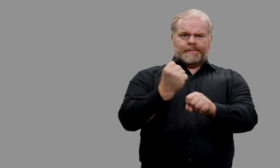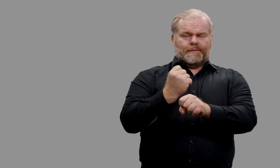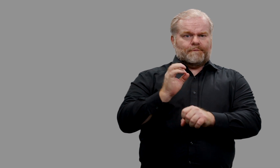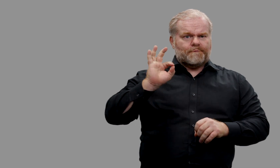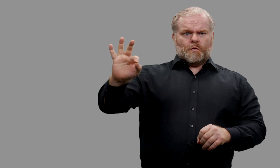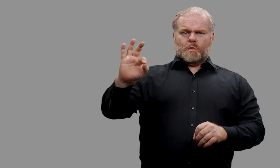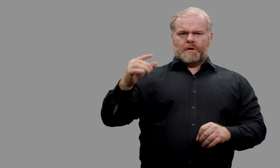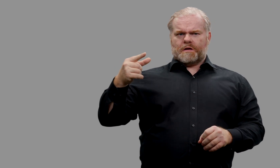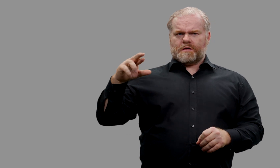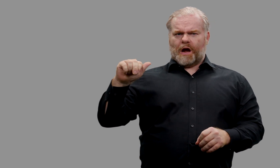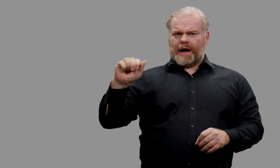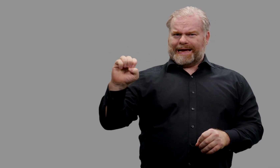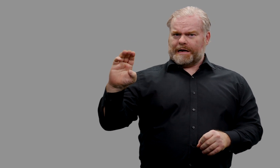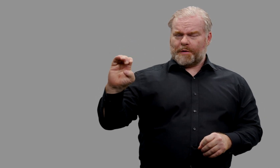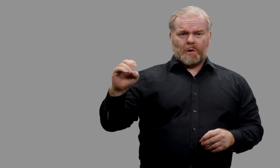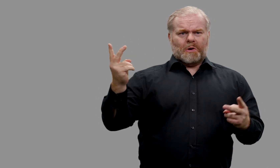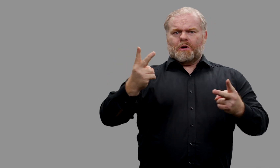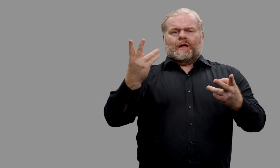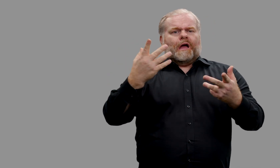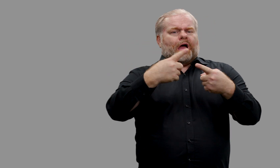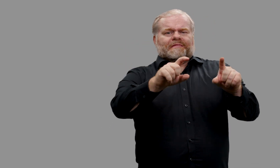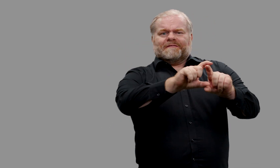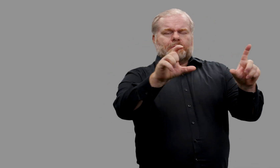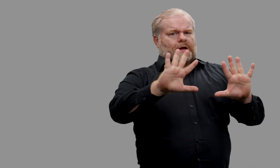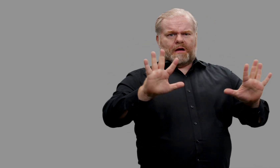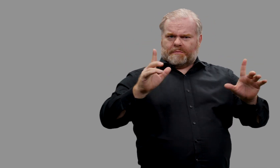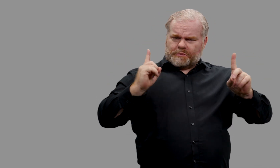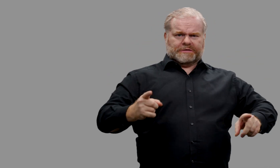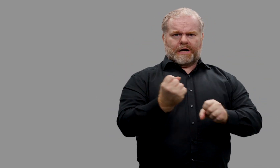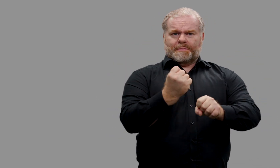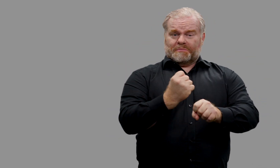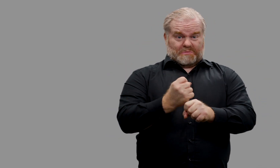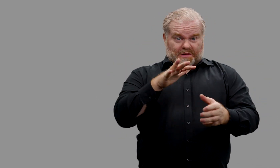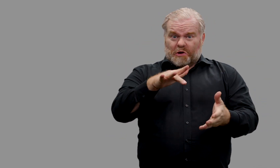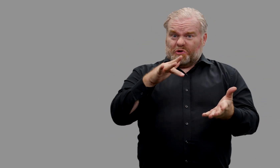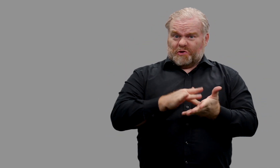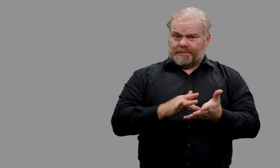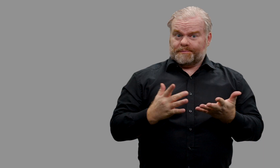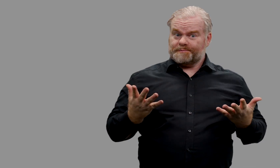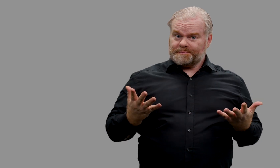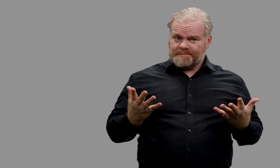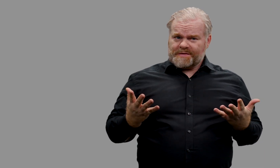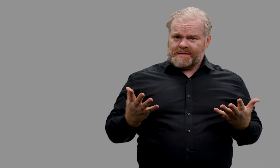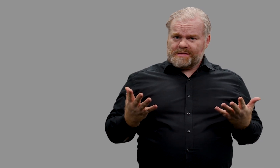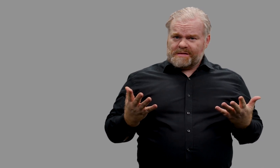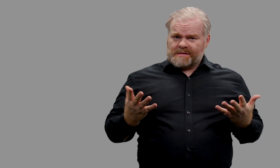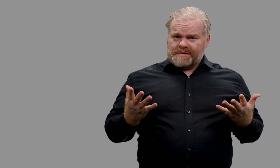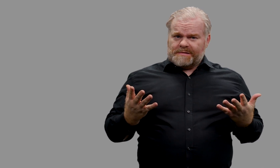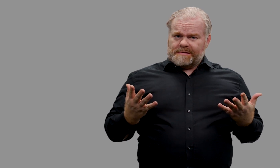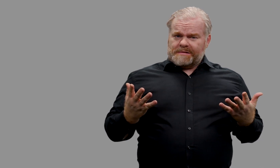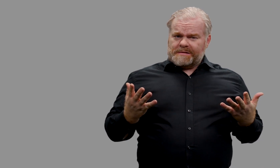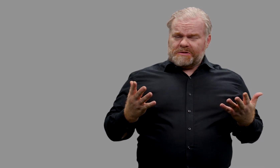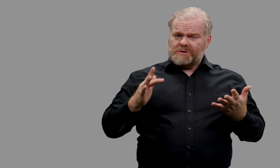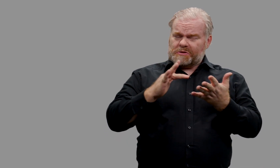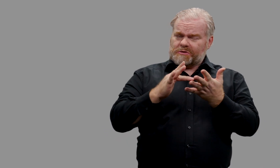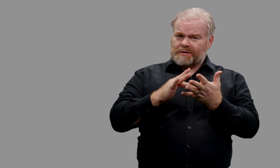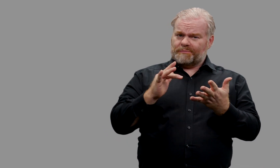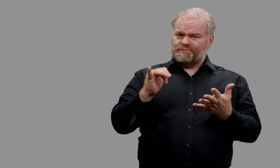to work for Gräbe or any other company,